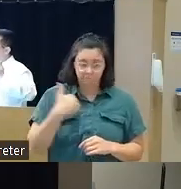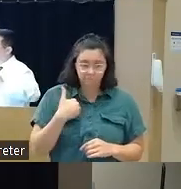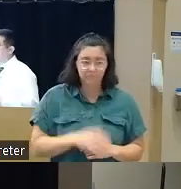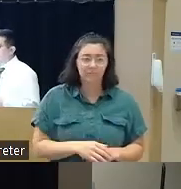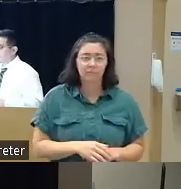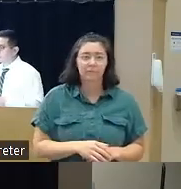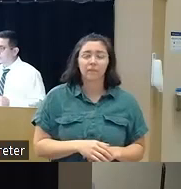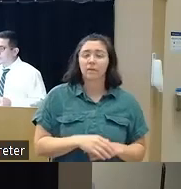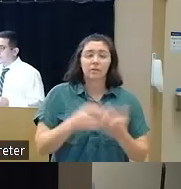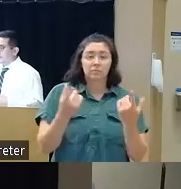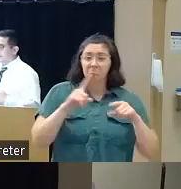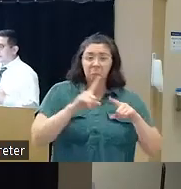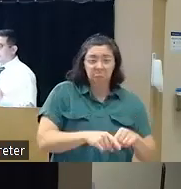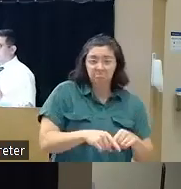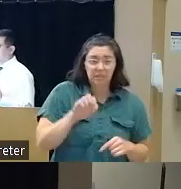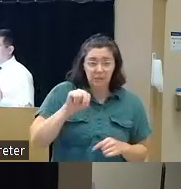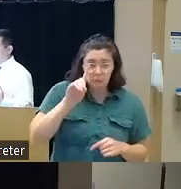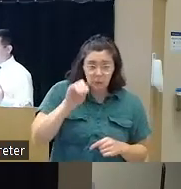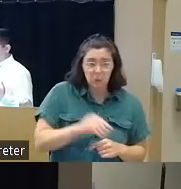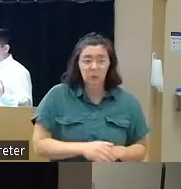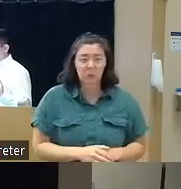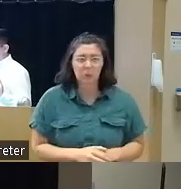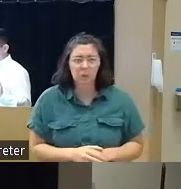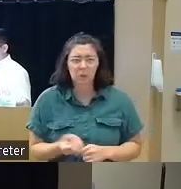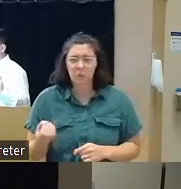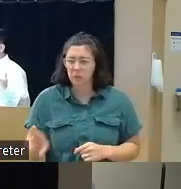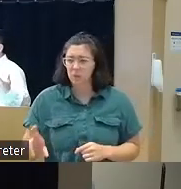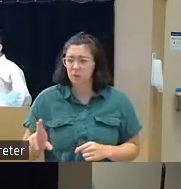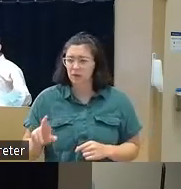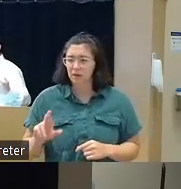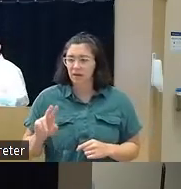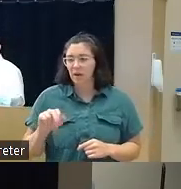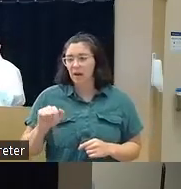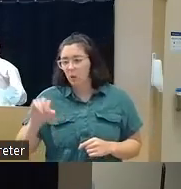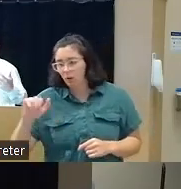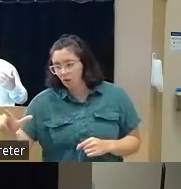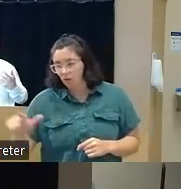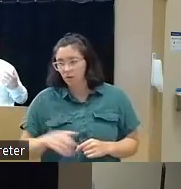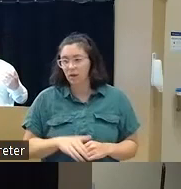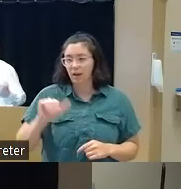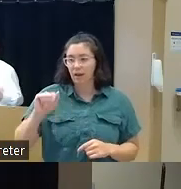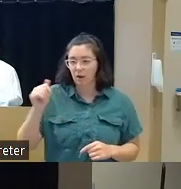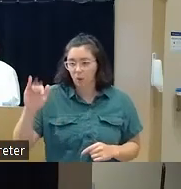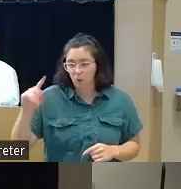anode or cathodal it can have uh changes on microvascular function inflammatory processes